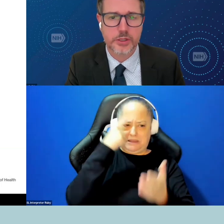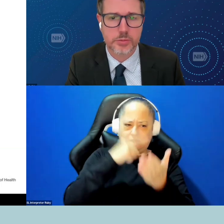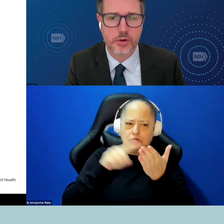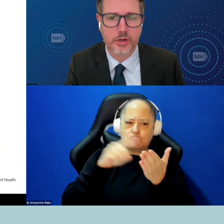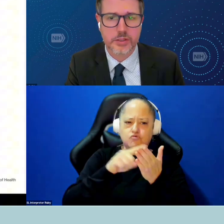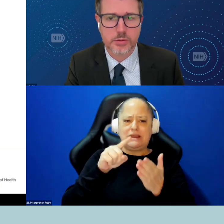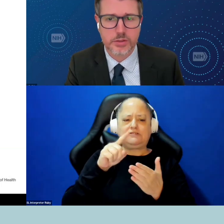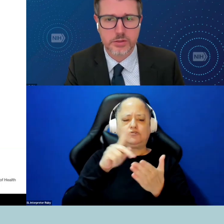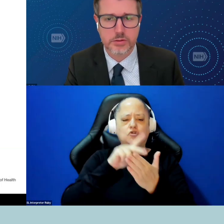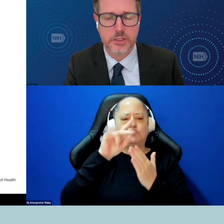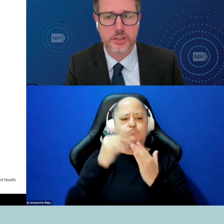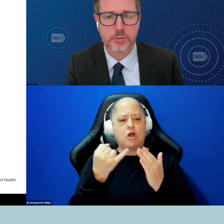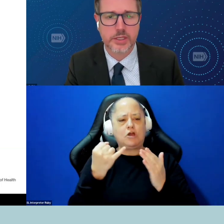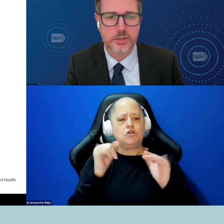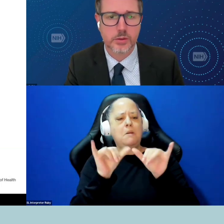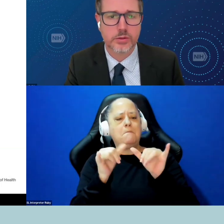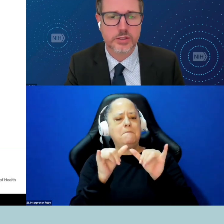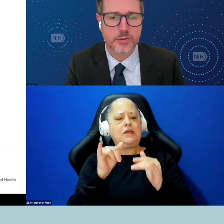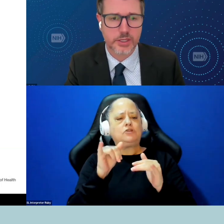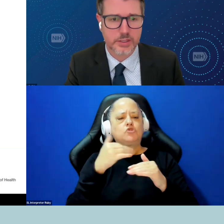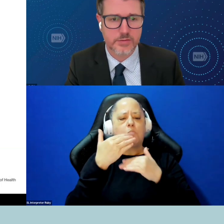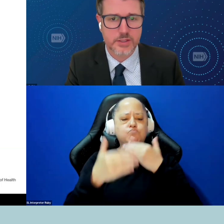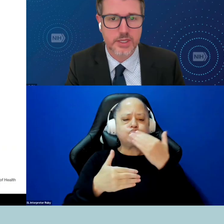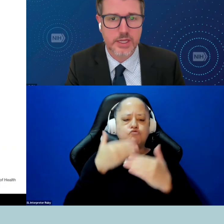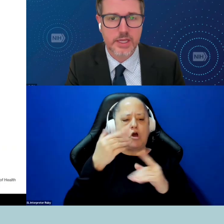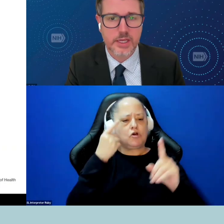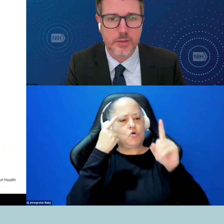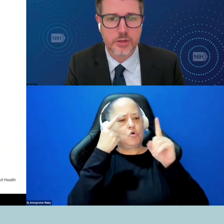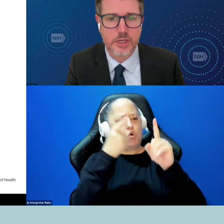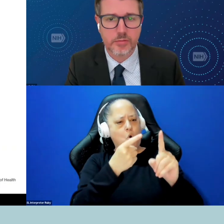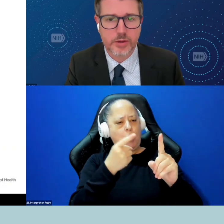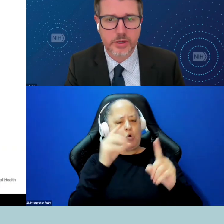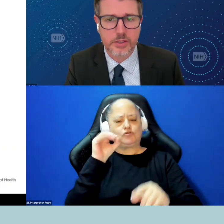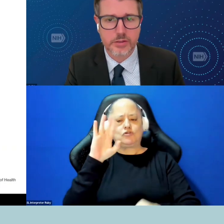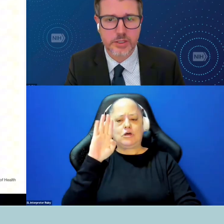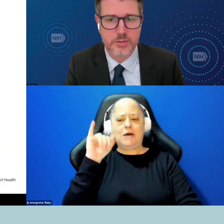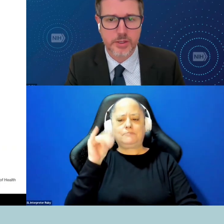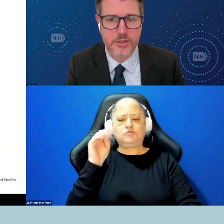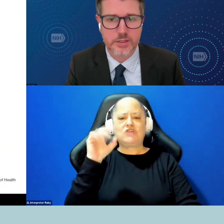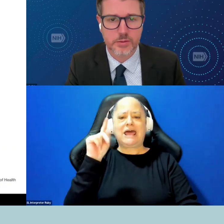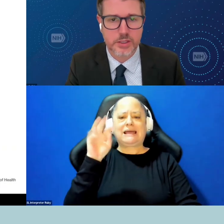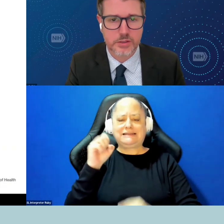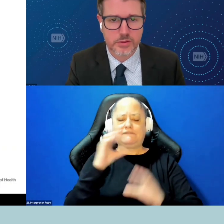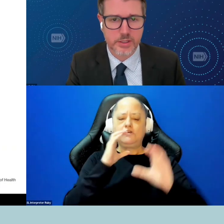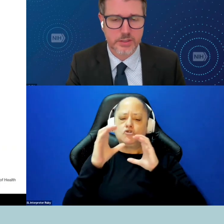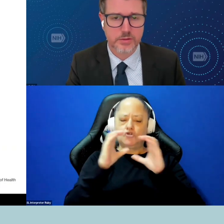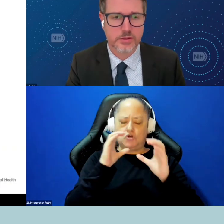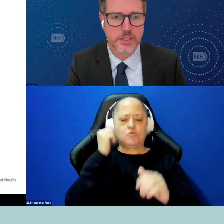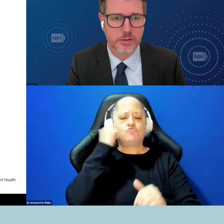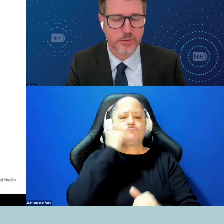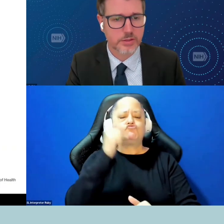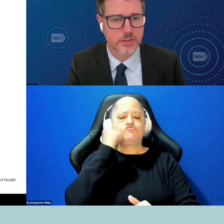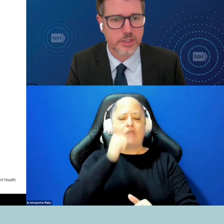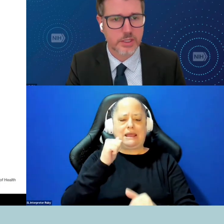that we measure progress towards the strategic plan's goals and objectives, and communicate regularly in transparency with internal and external stakeholders.